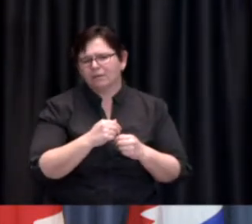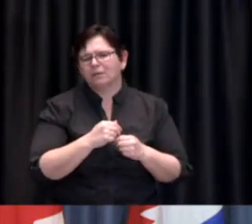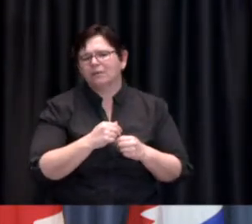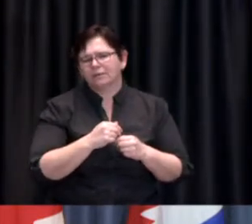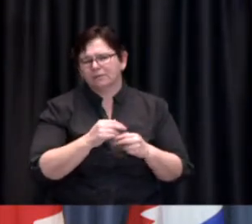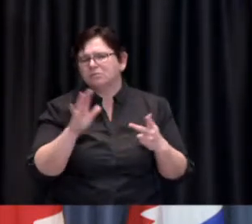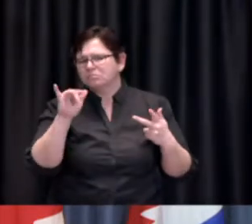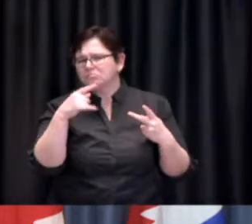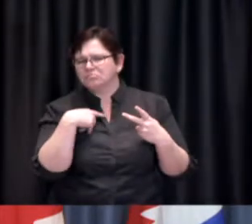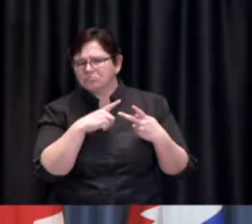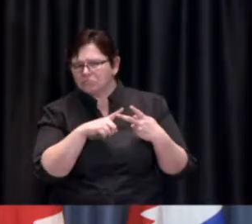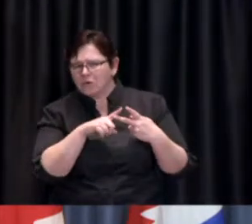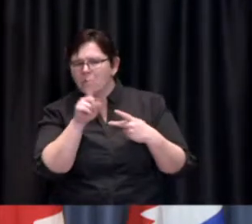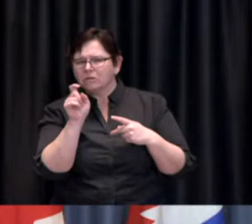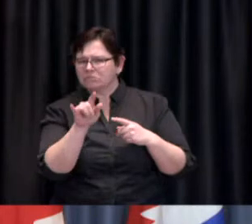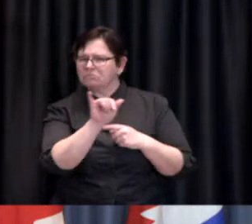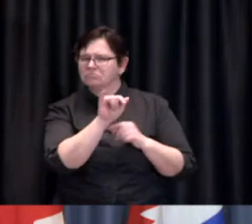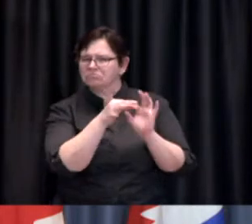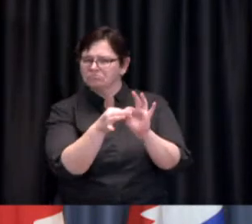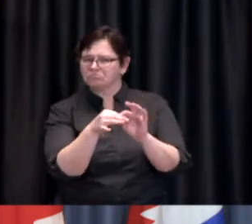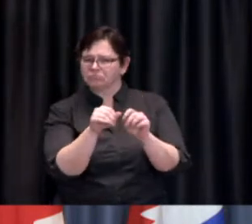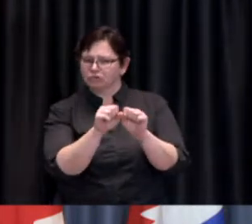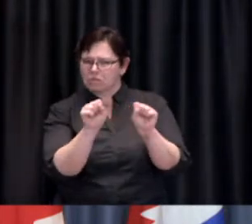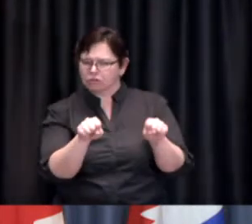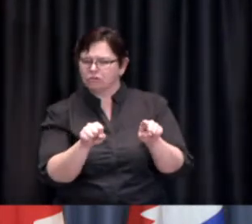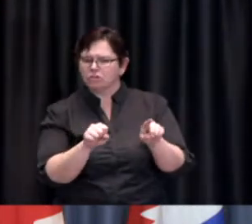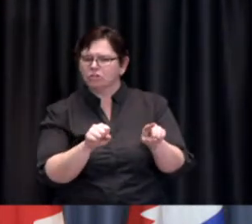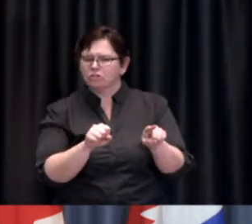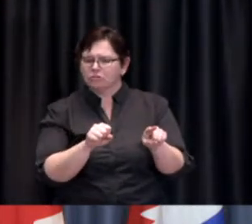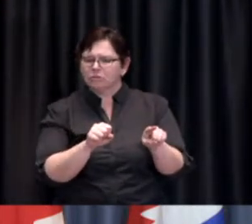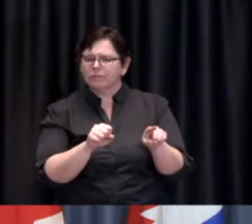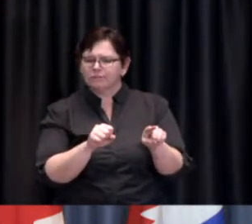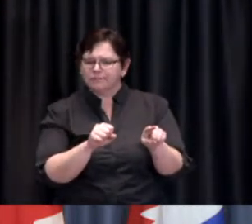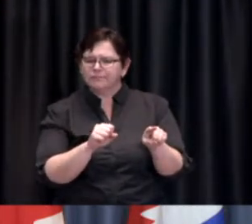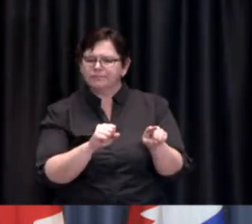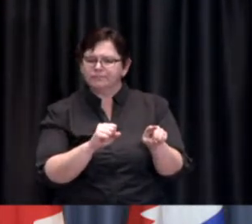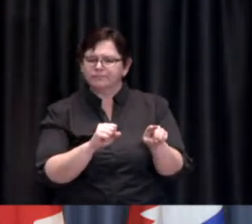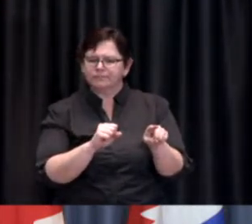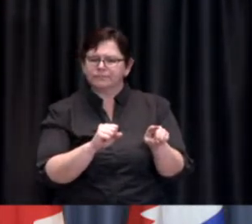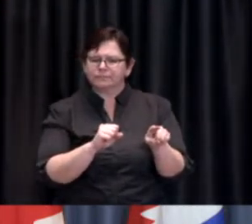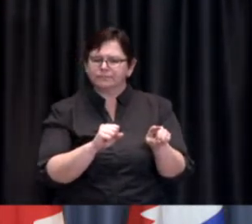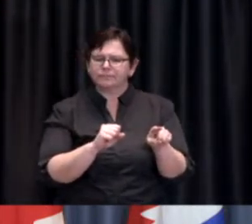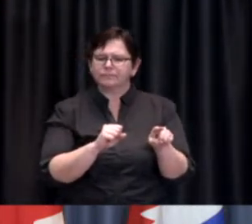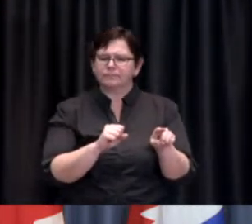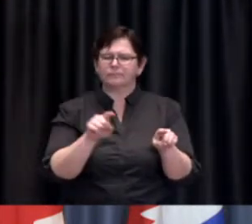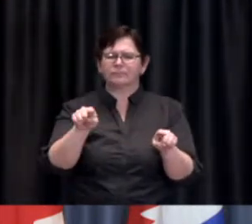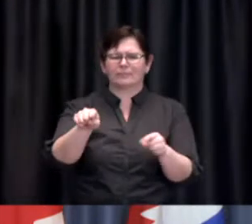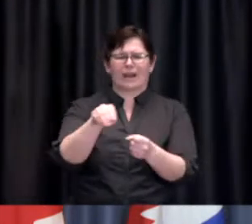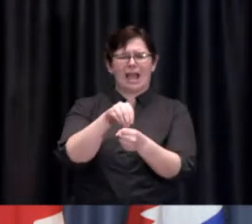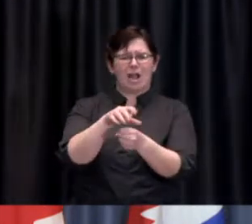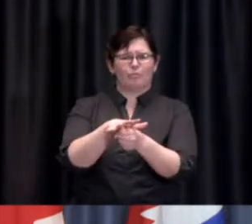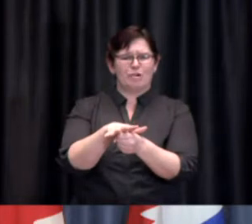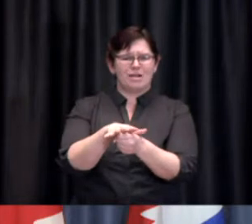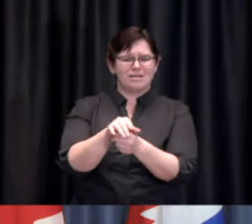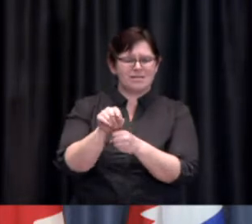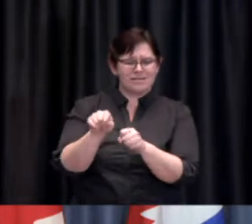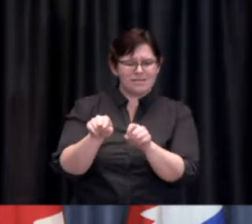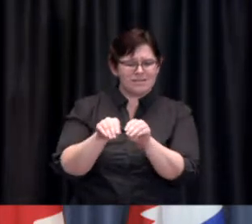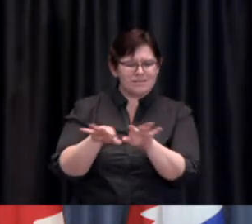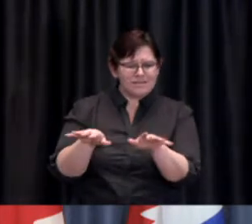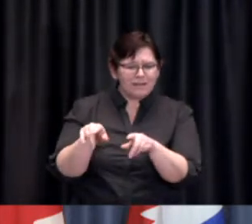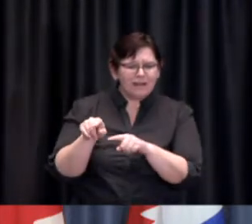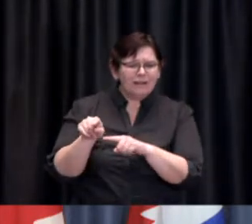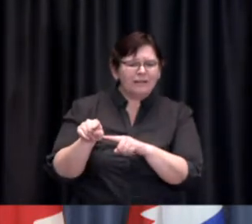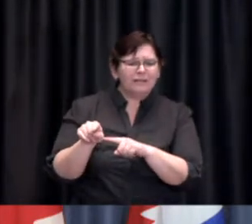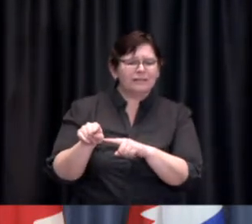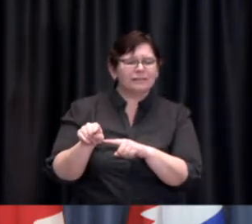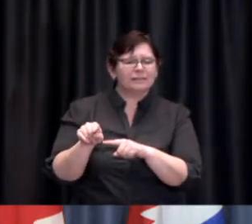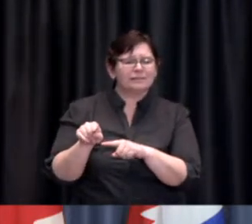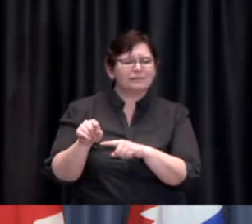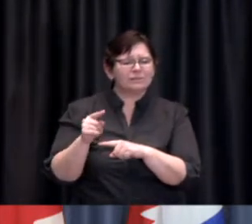um specifically the uh outbreaks going on and the one um at Maxwell Meighan in particular I'm wondering